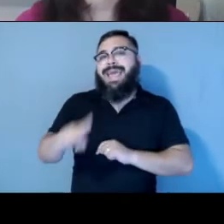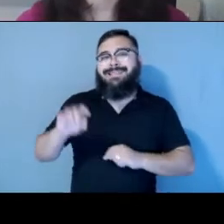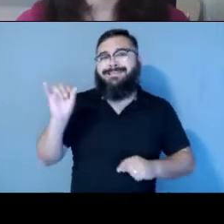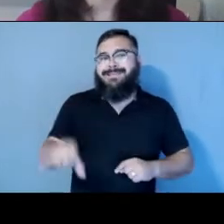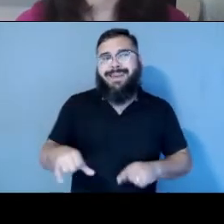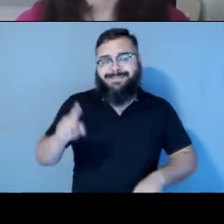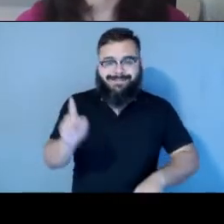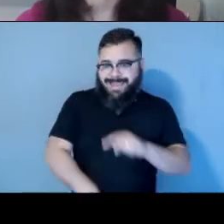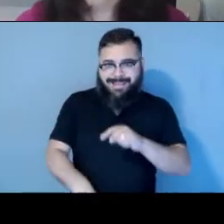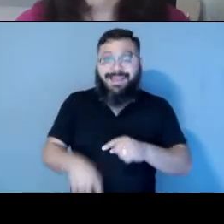until a job offer is made.